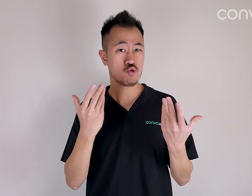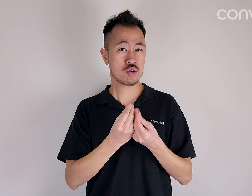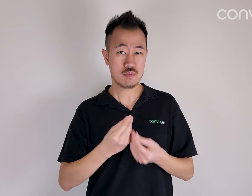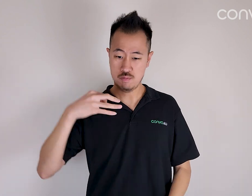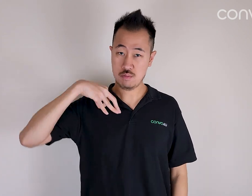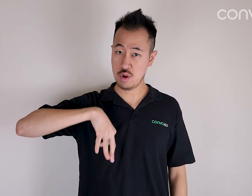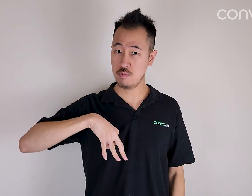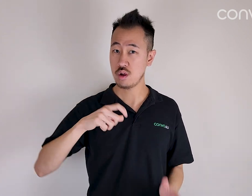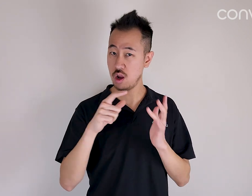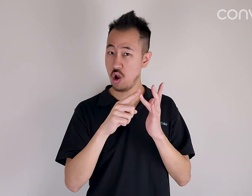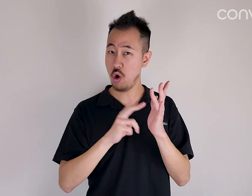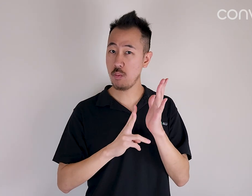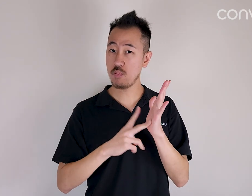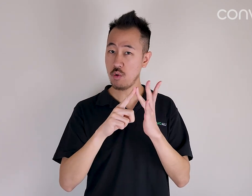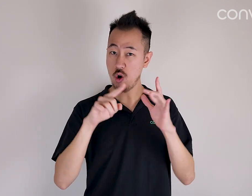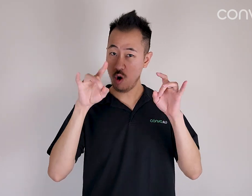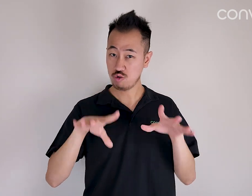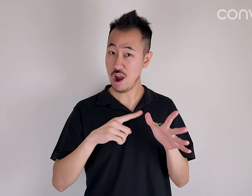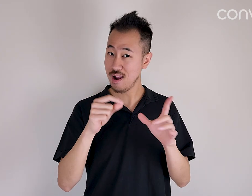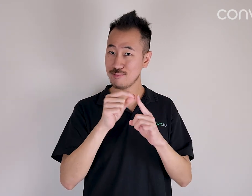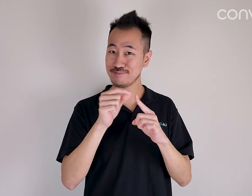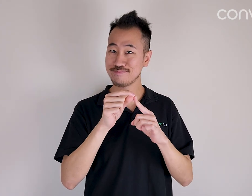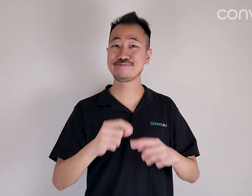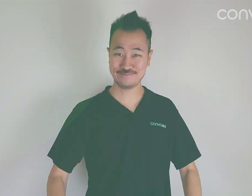and receive all the benefits from knowing the features the Convo Australia app provides.